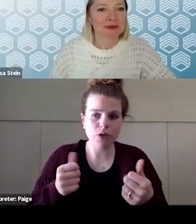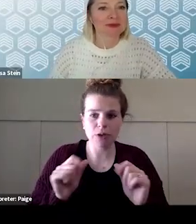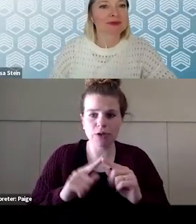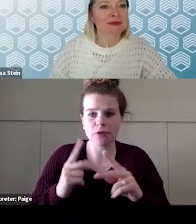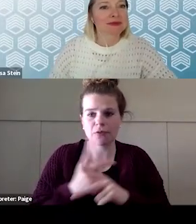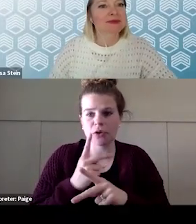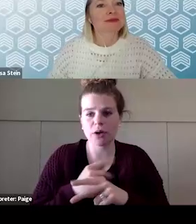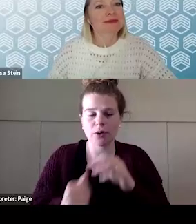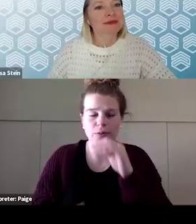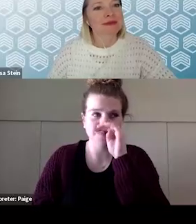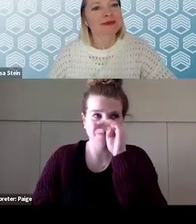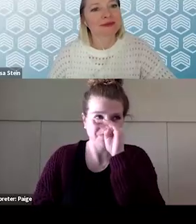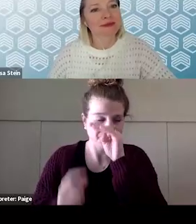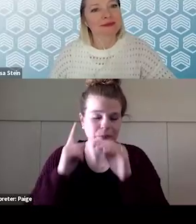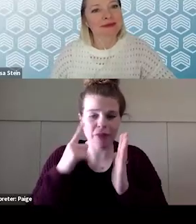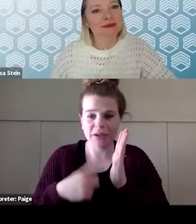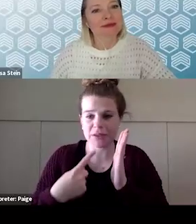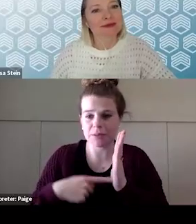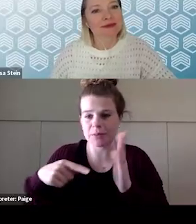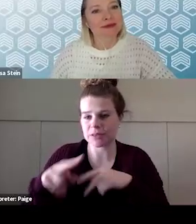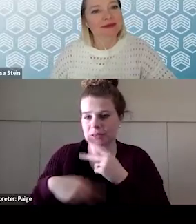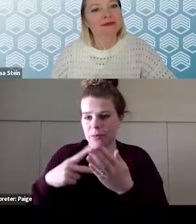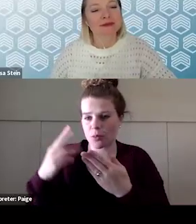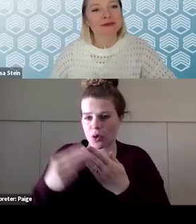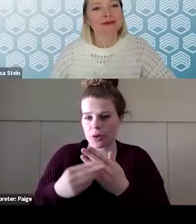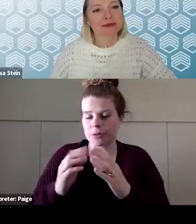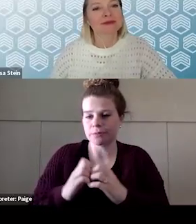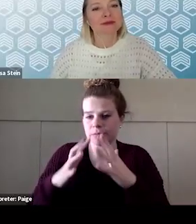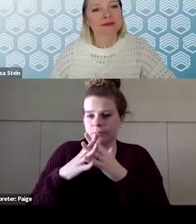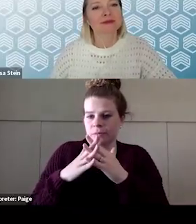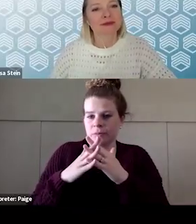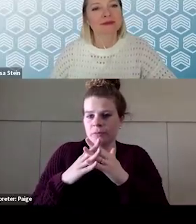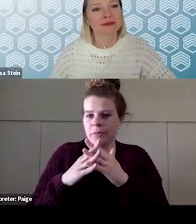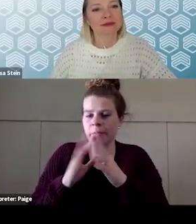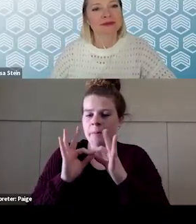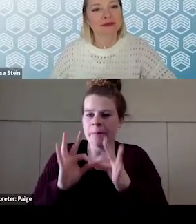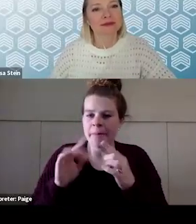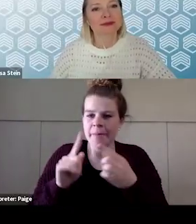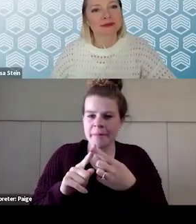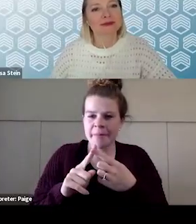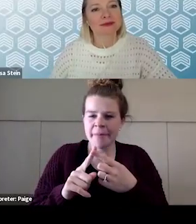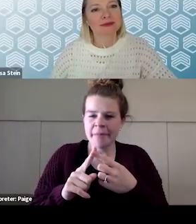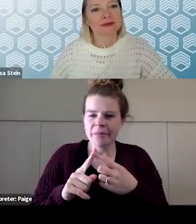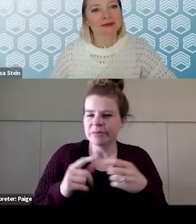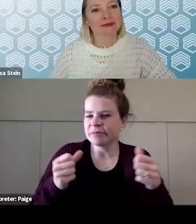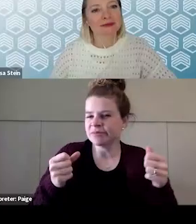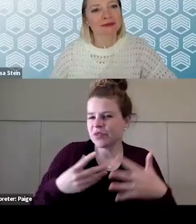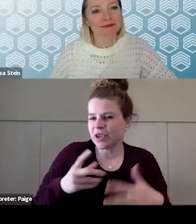I think sometimes getting programs like these started has a lot to do with fear of safety concerns,